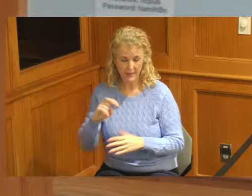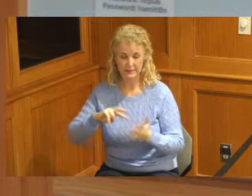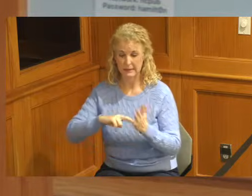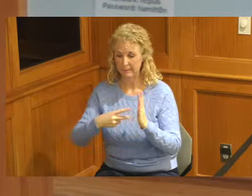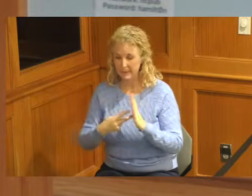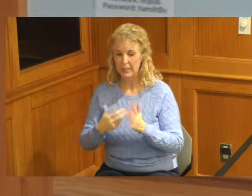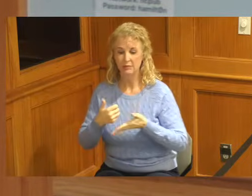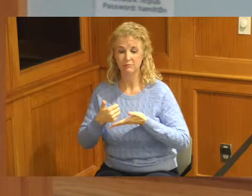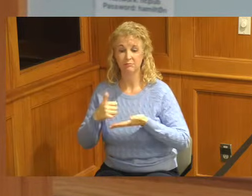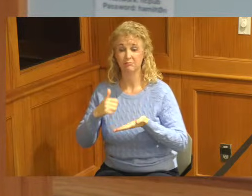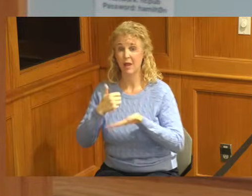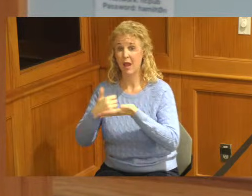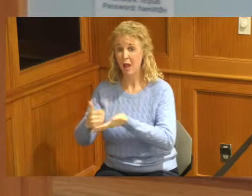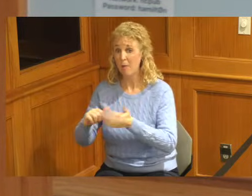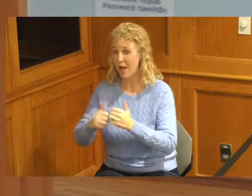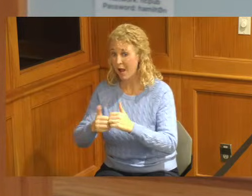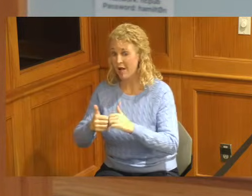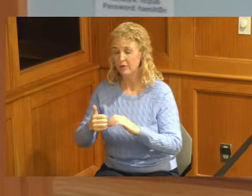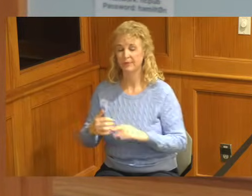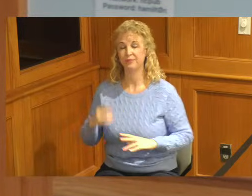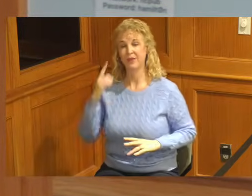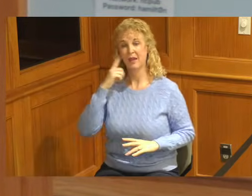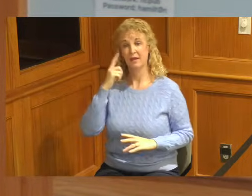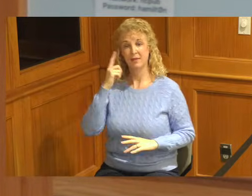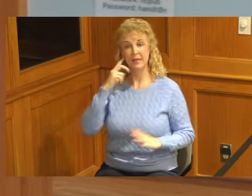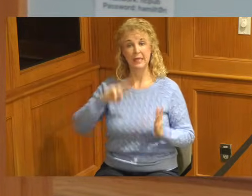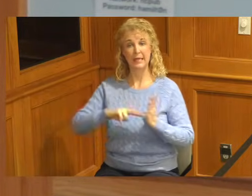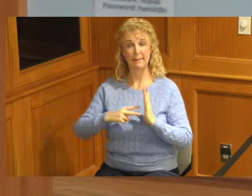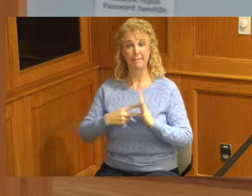we've all talked about this a little bit. I think there's an opportunity outside of any